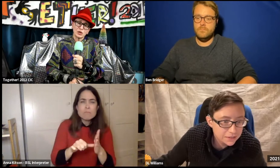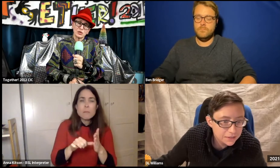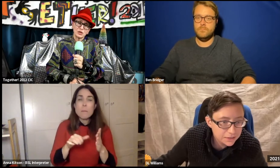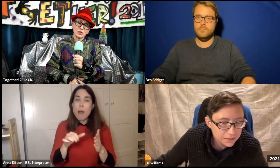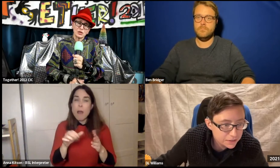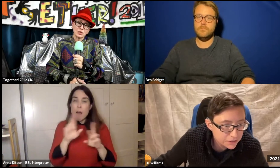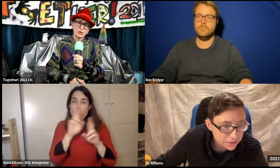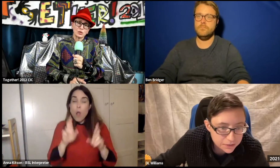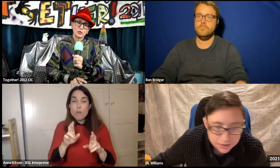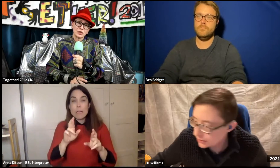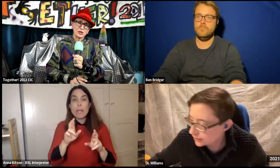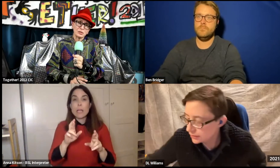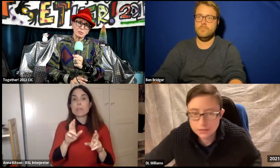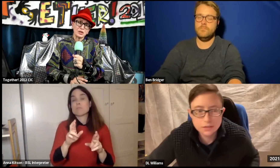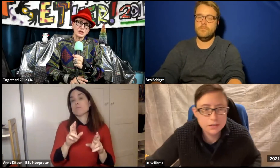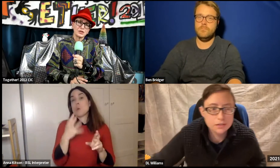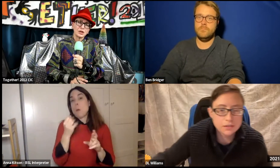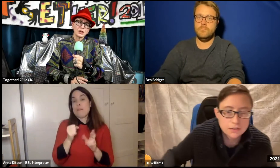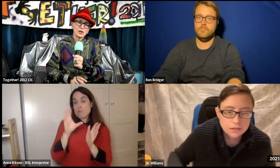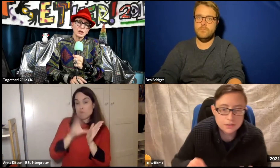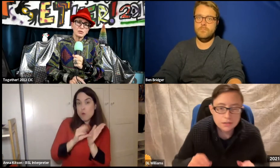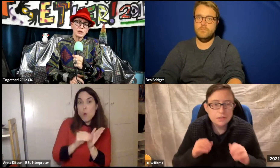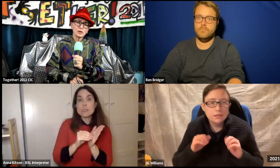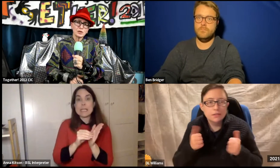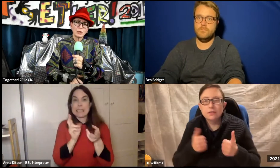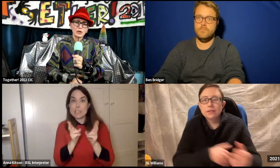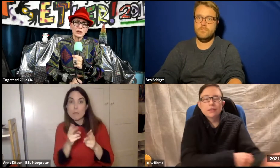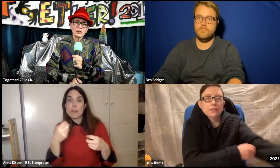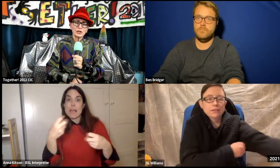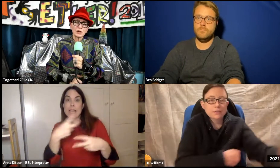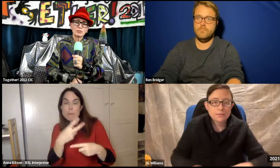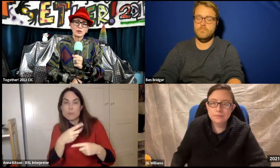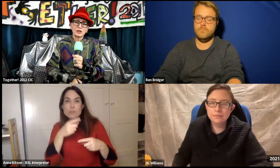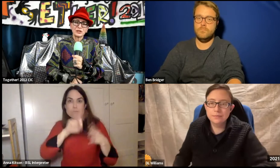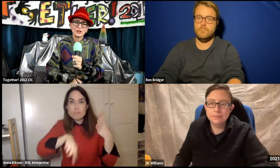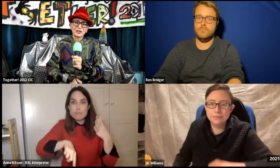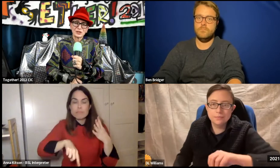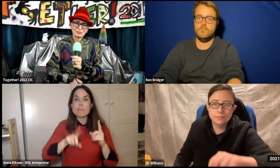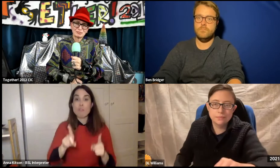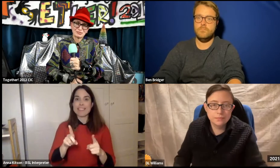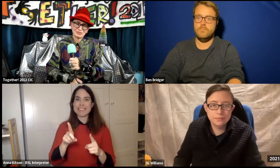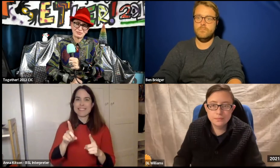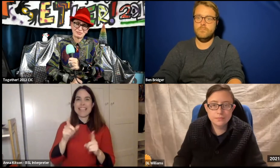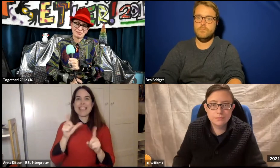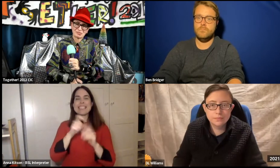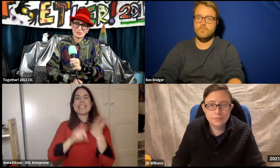events you have already missed. So, if we can spotlight DL, brilliant.